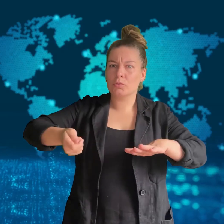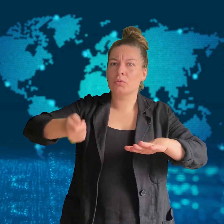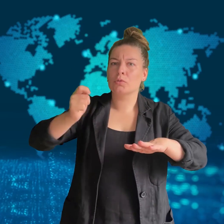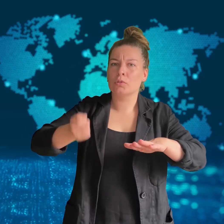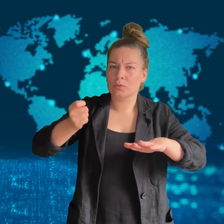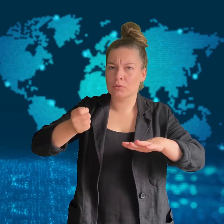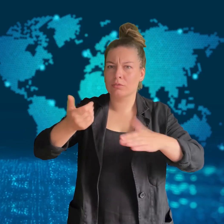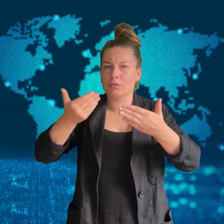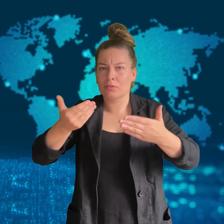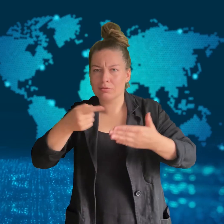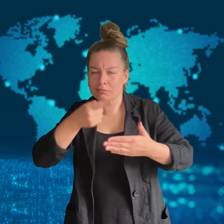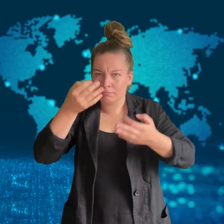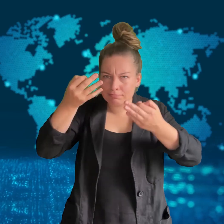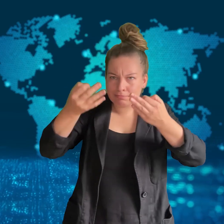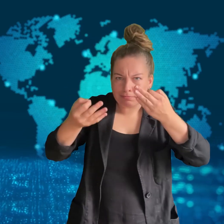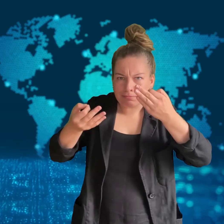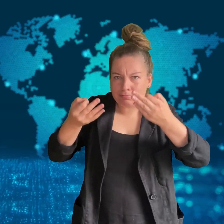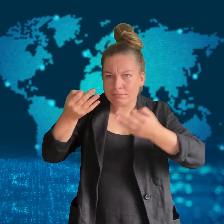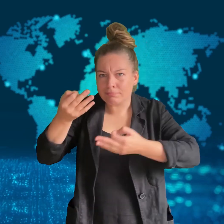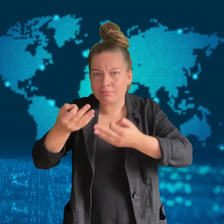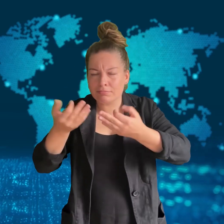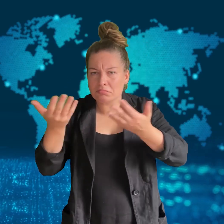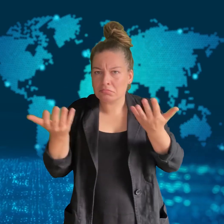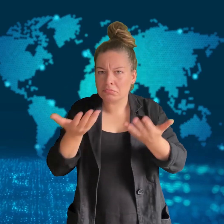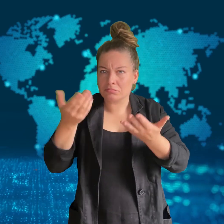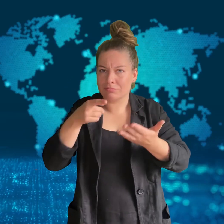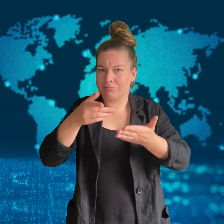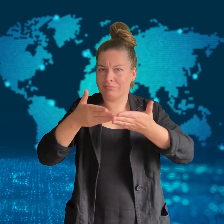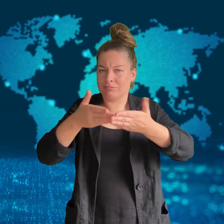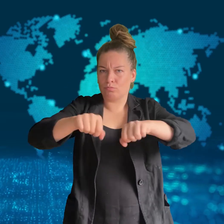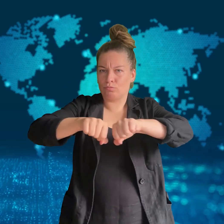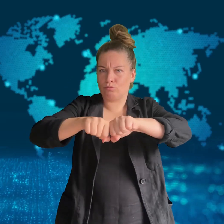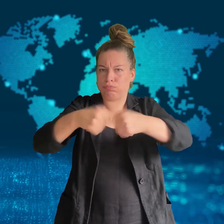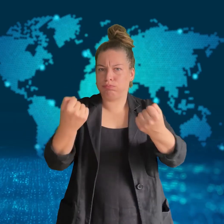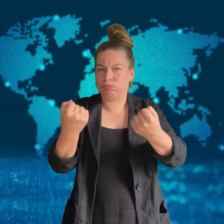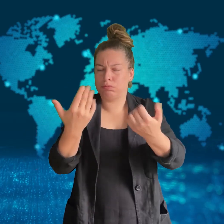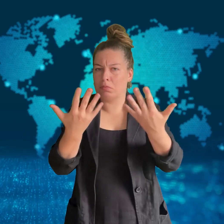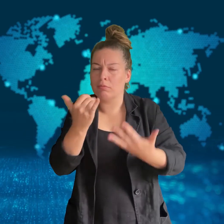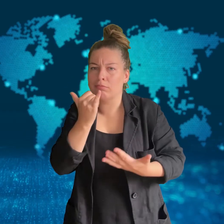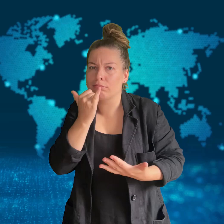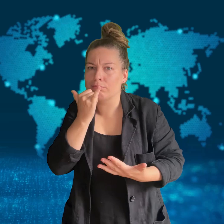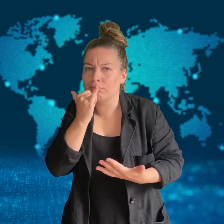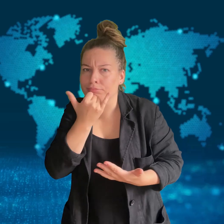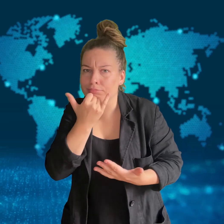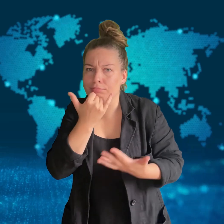a British billionaire.